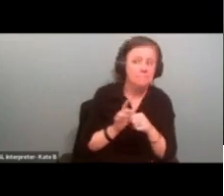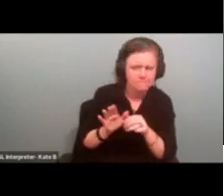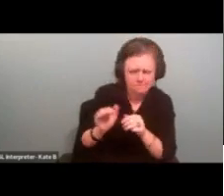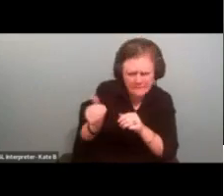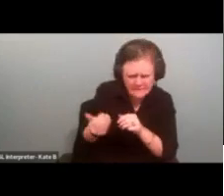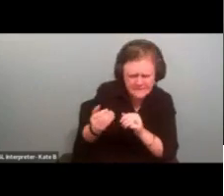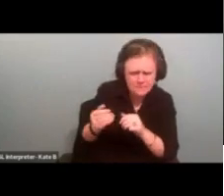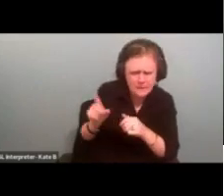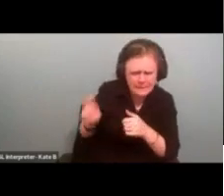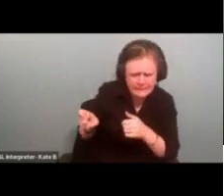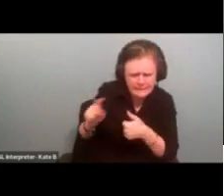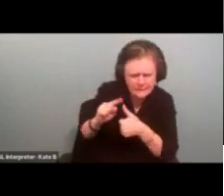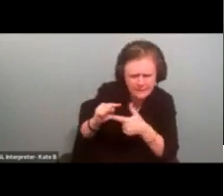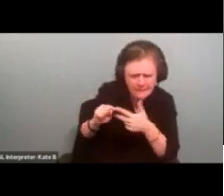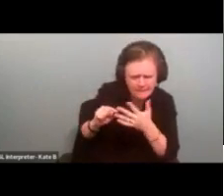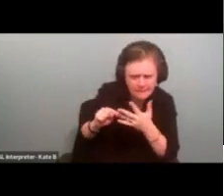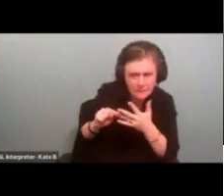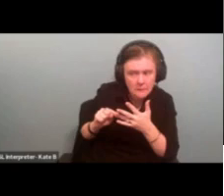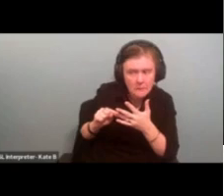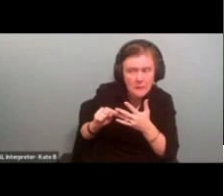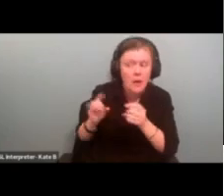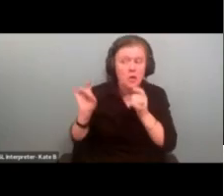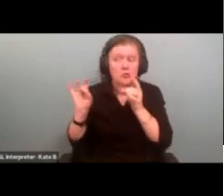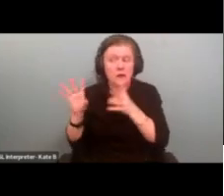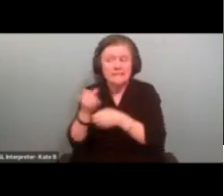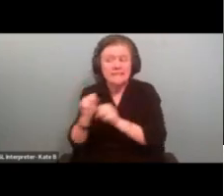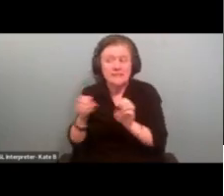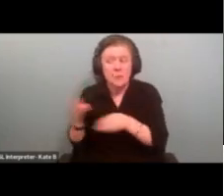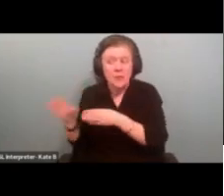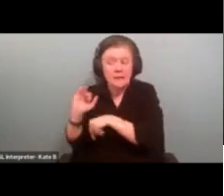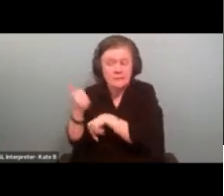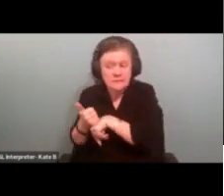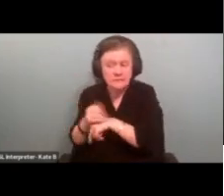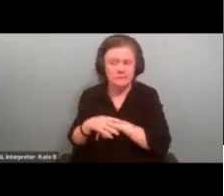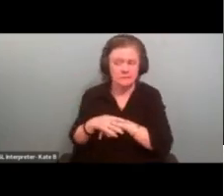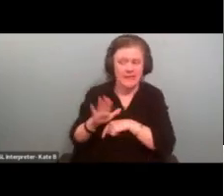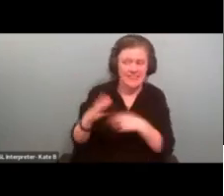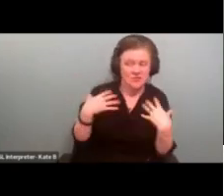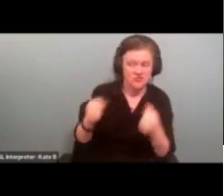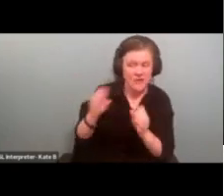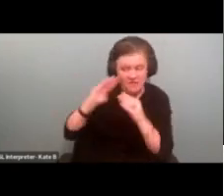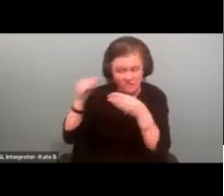that they have crisis and safety planning, building from their strengths. And all of this is